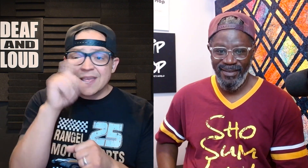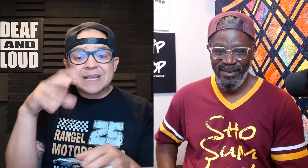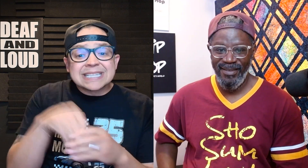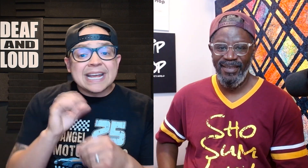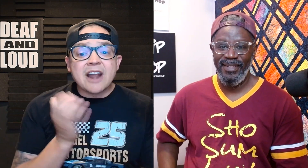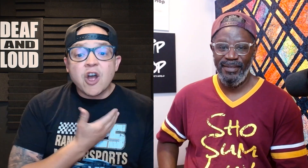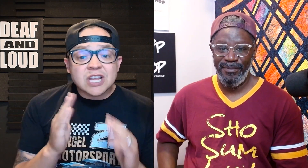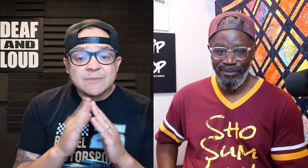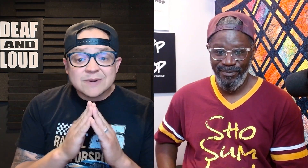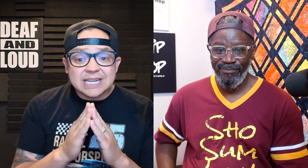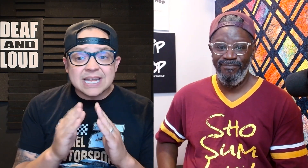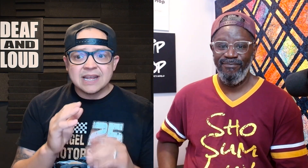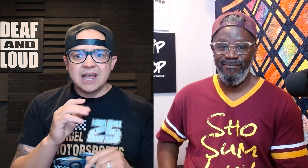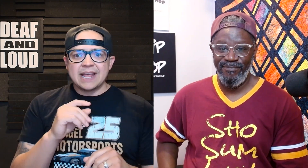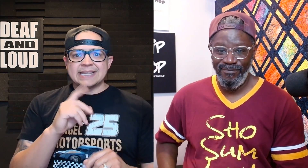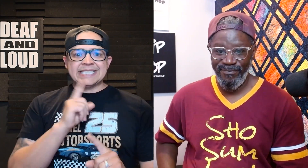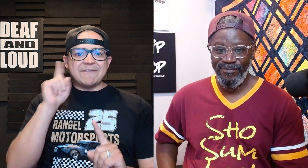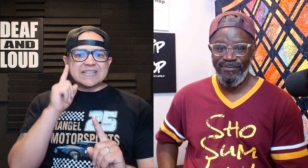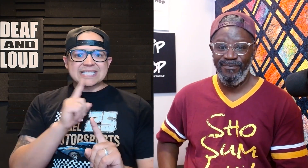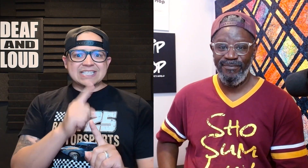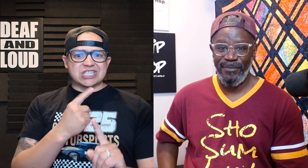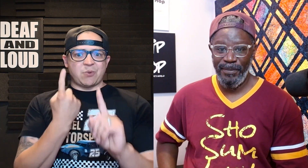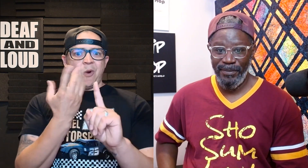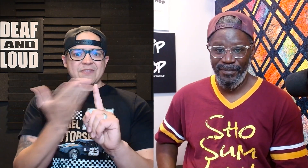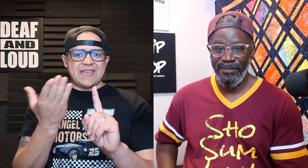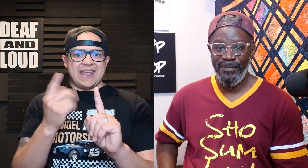Because in our community, Deafness is just one thing.